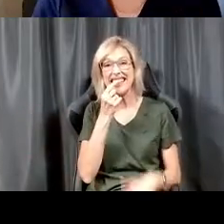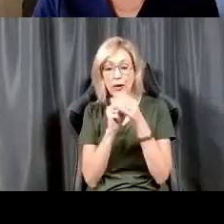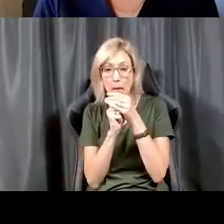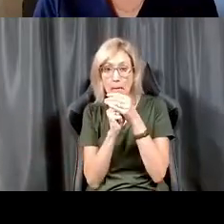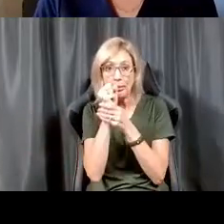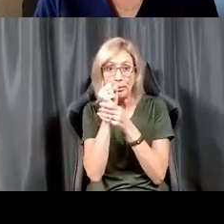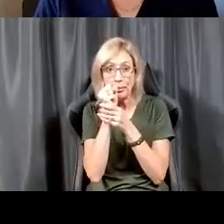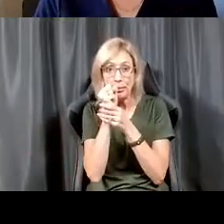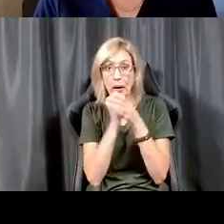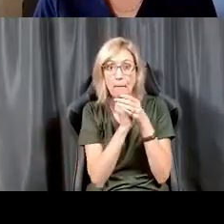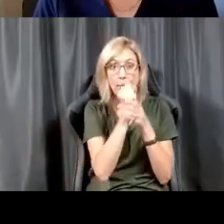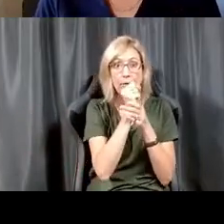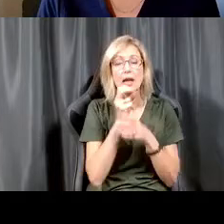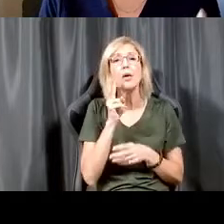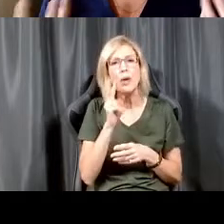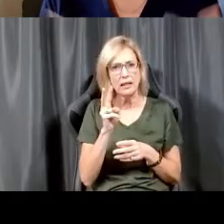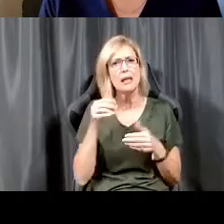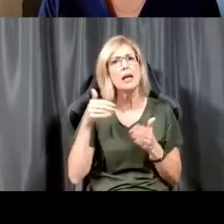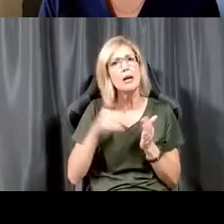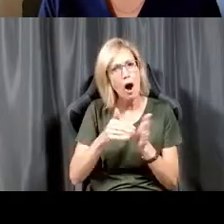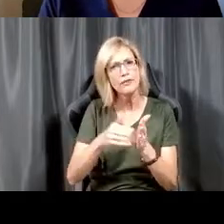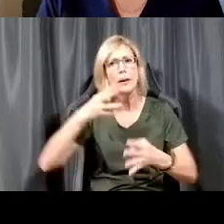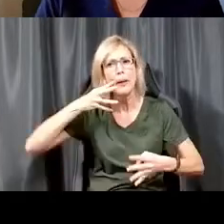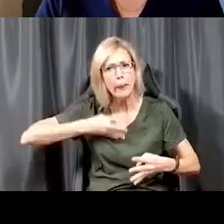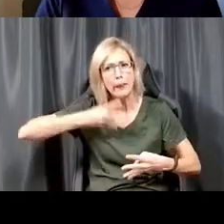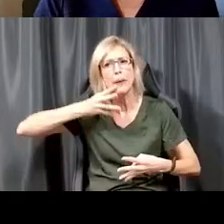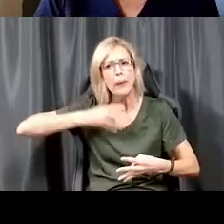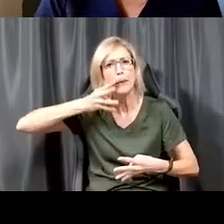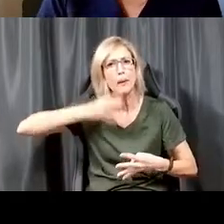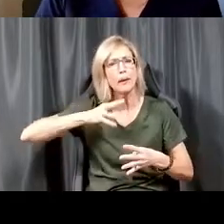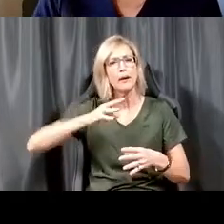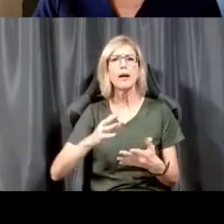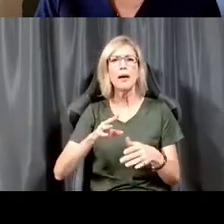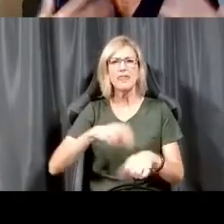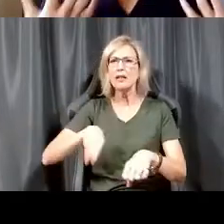lot of teeth and saliva A that 's typical. Once their teeth